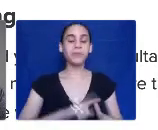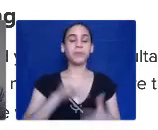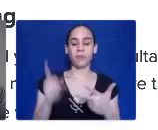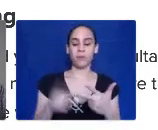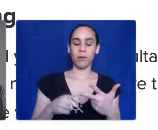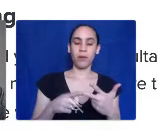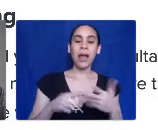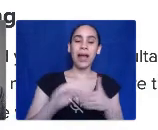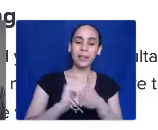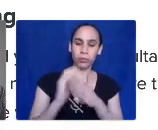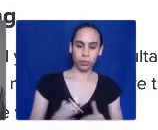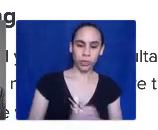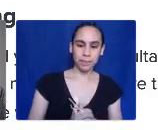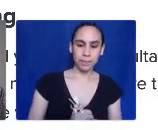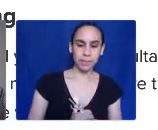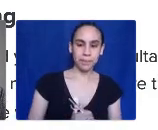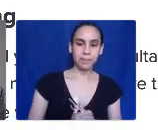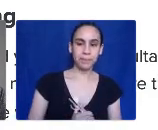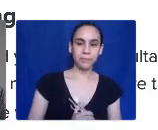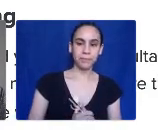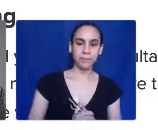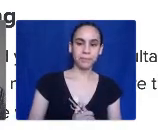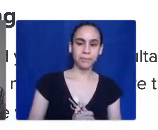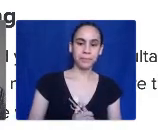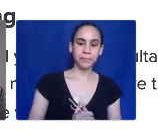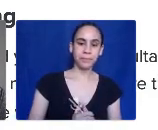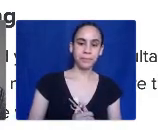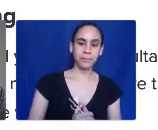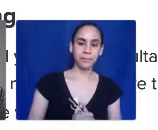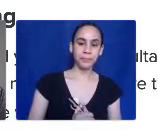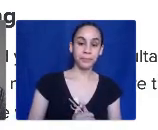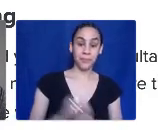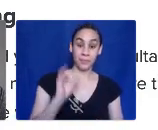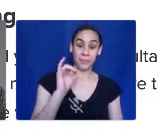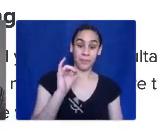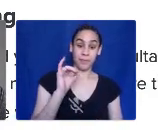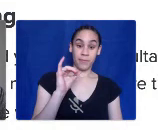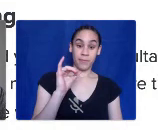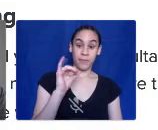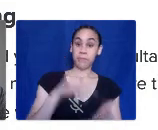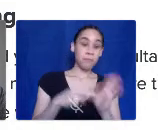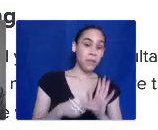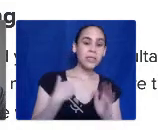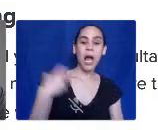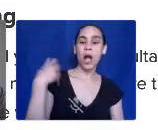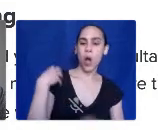right um and so that one can be something like i coached 10 people i hired 10 people